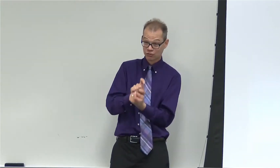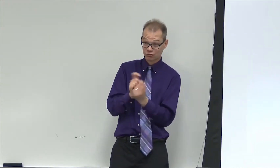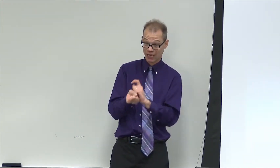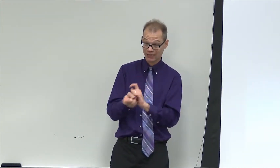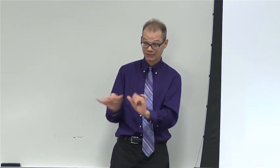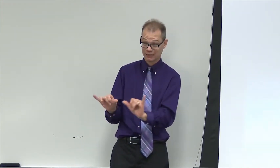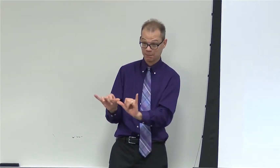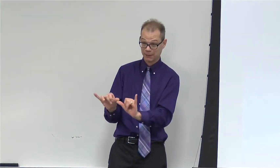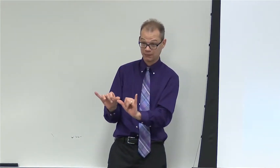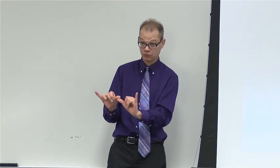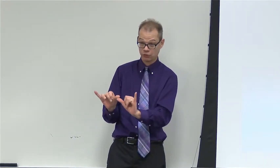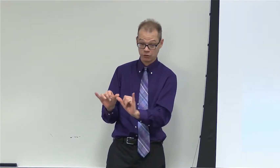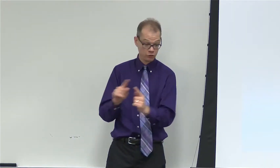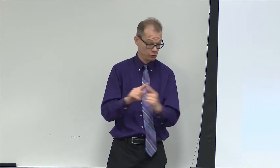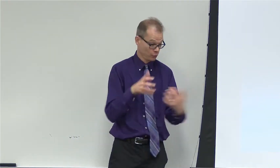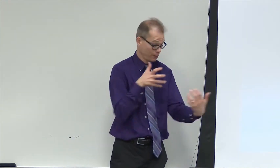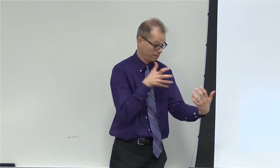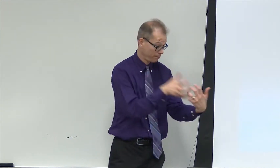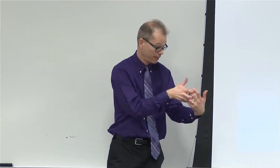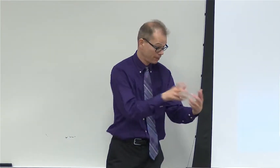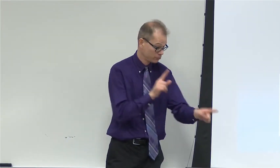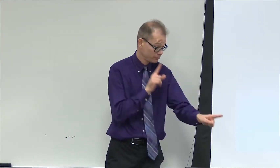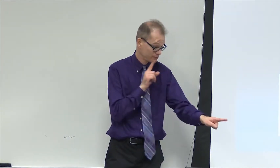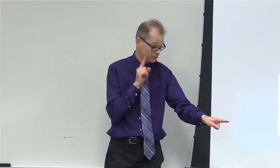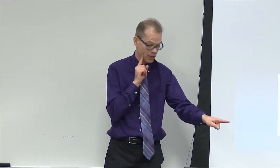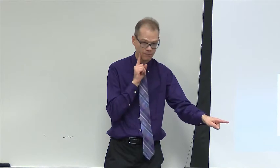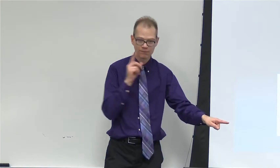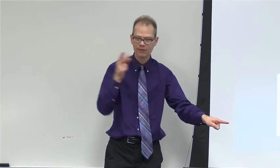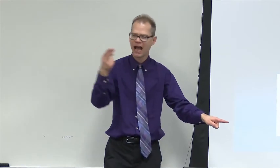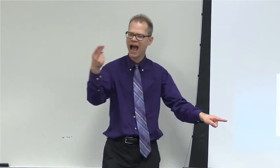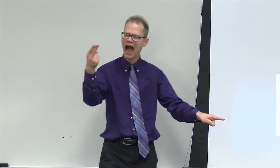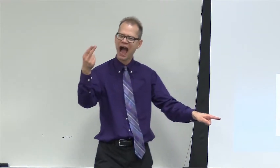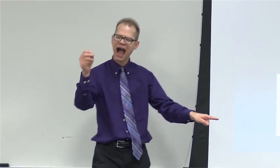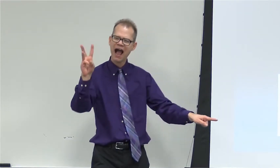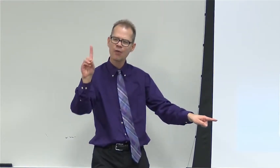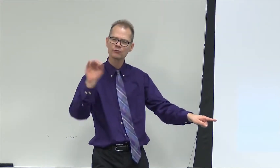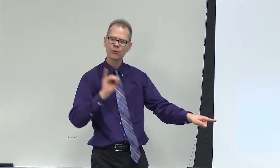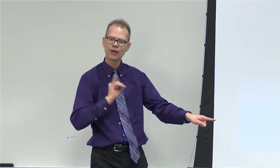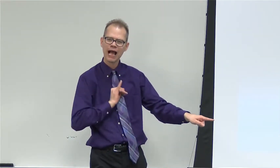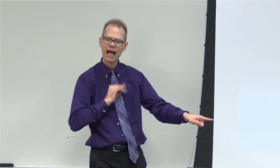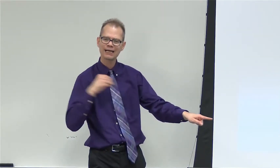And if we change the measures to match the deaf people,